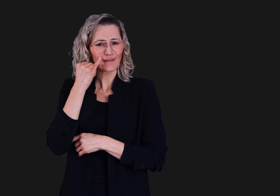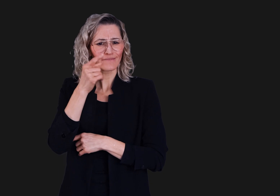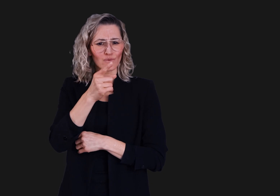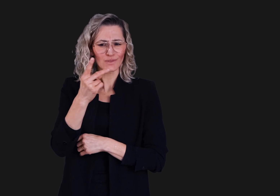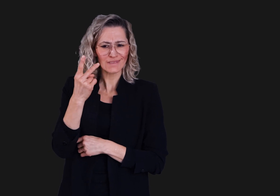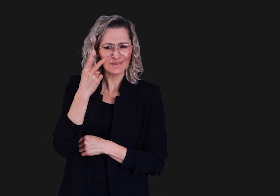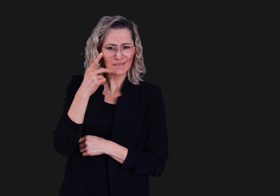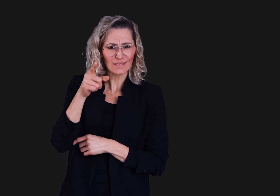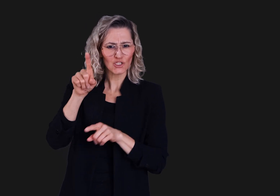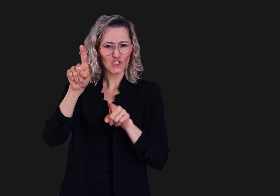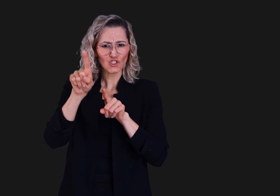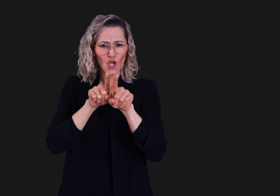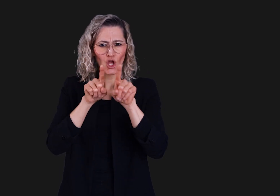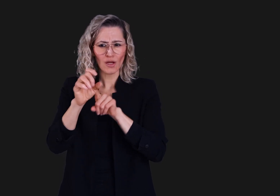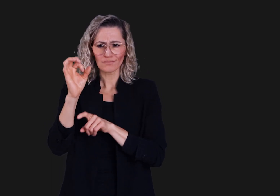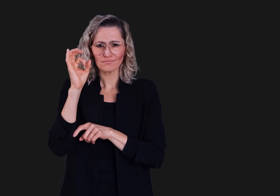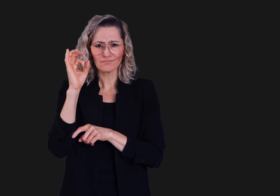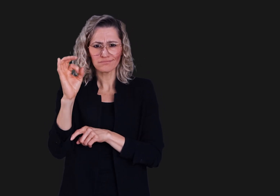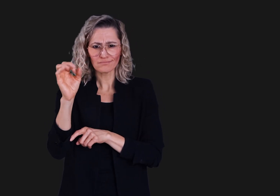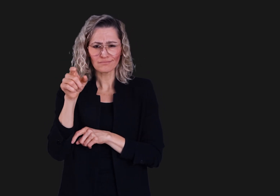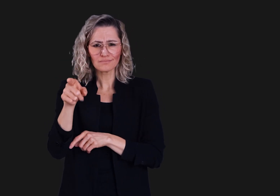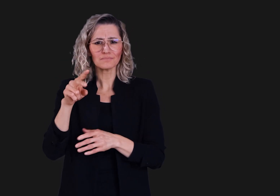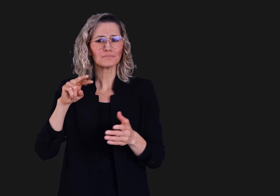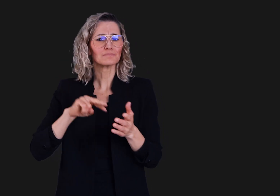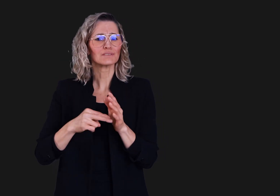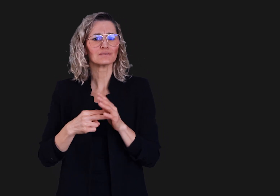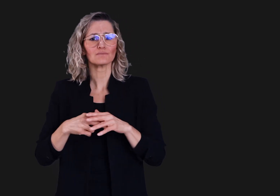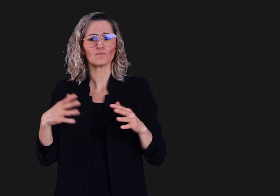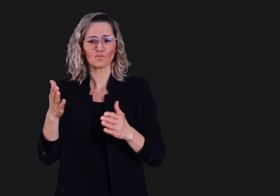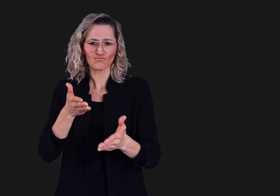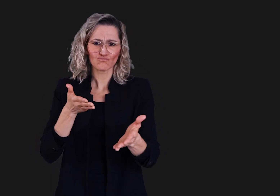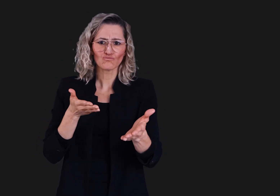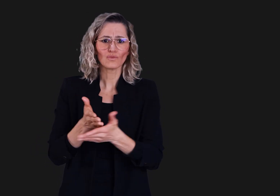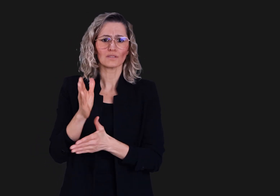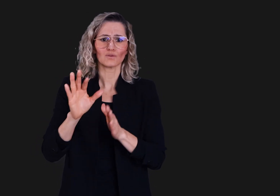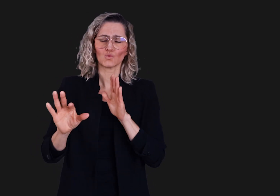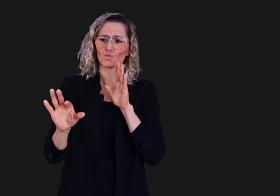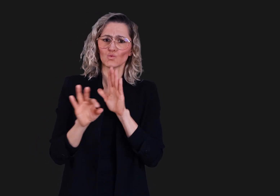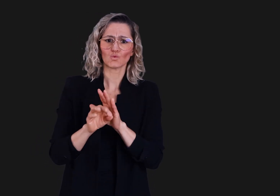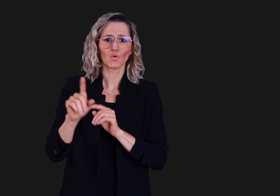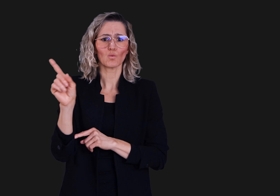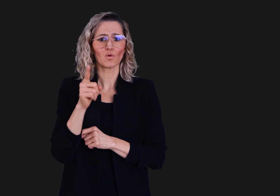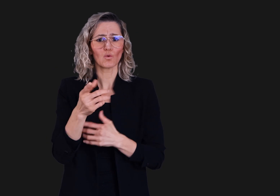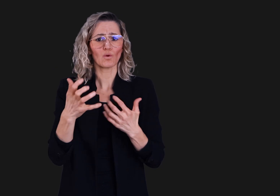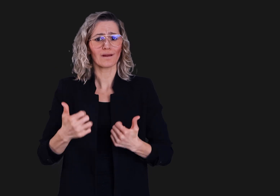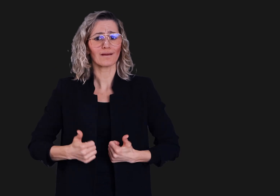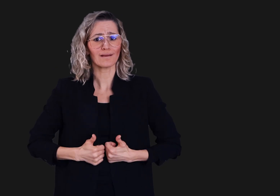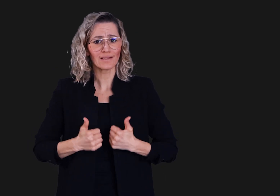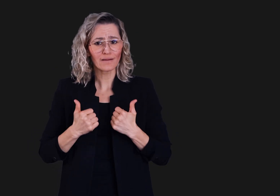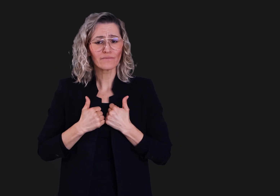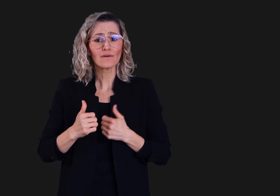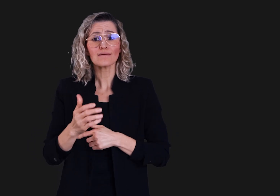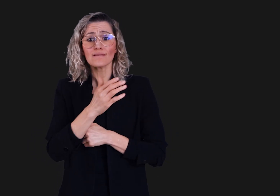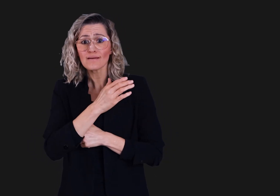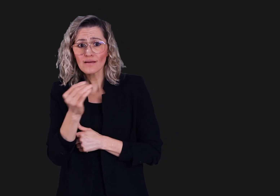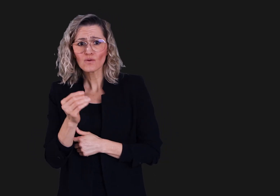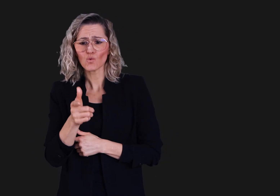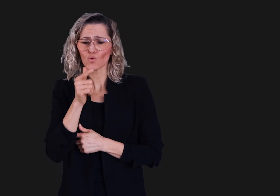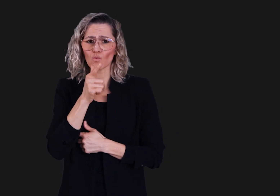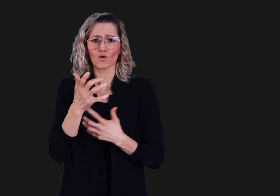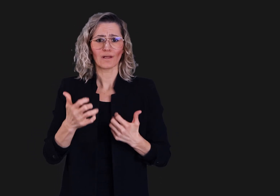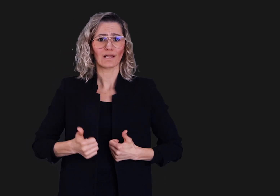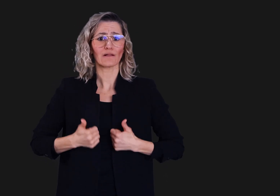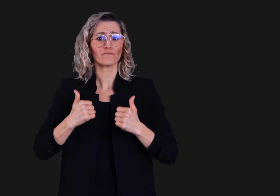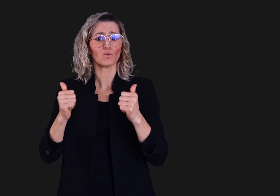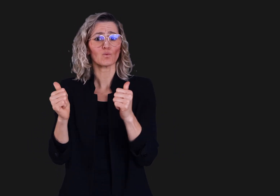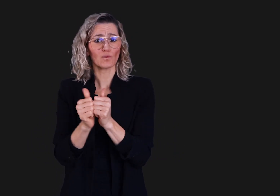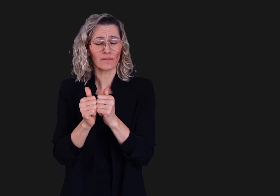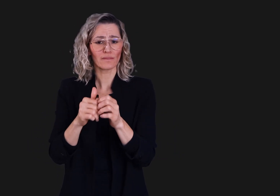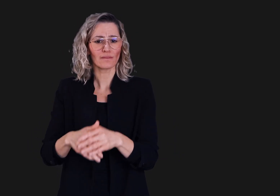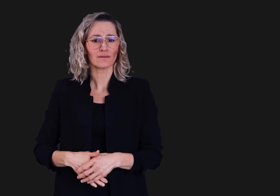*the right to choose where you want to live and who you want to live with